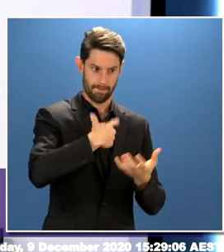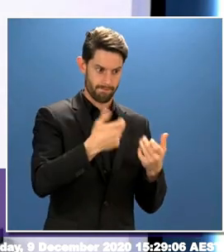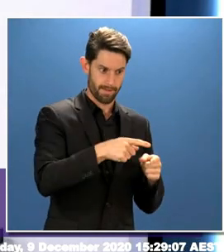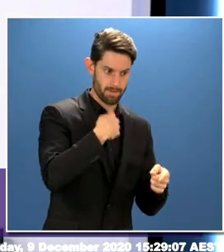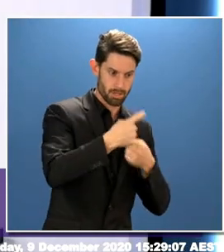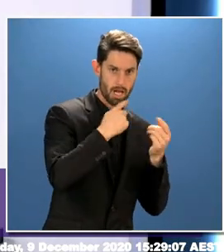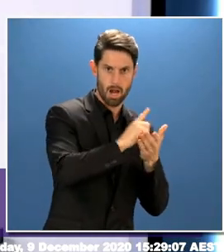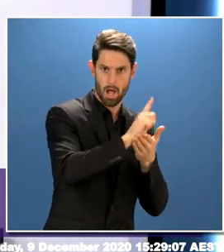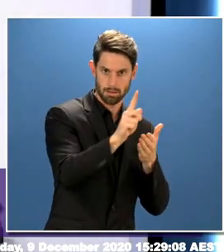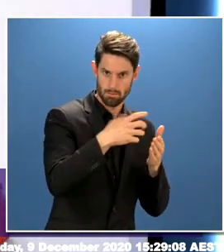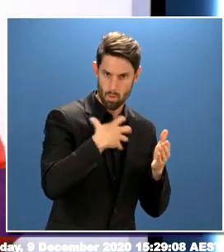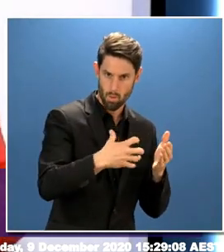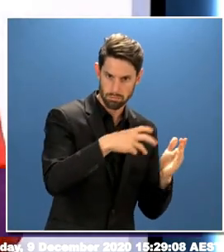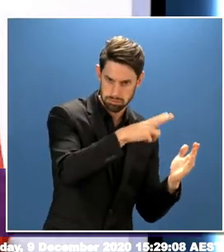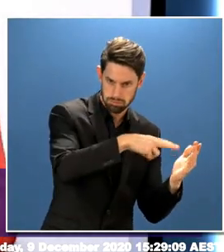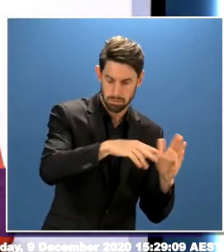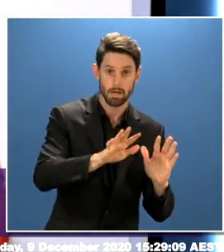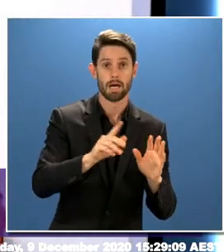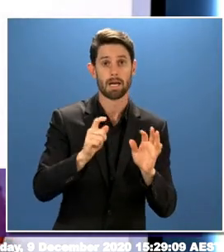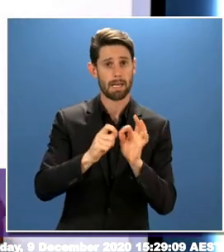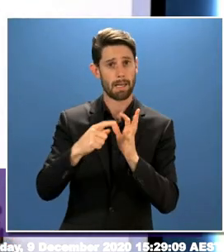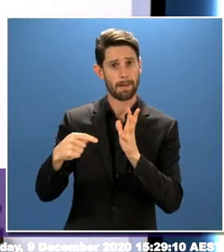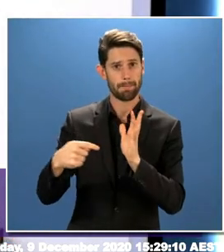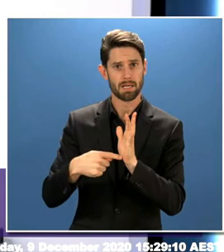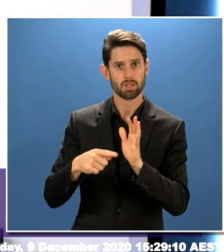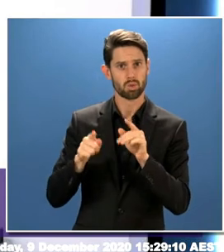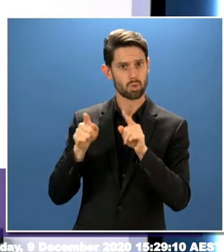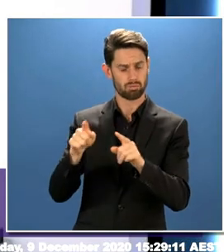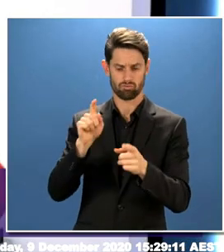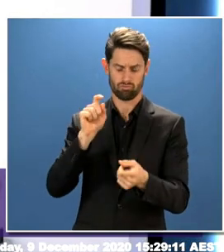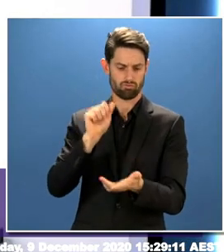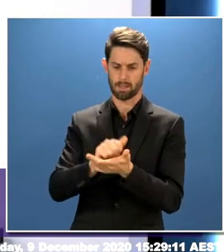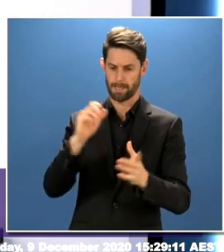is you've really been able to encapsulate what the barriers are from a